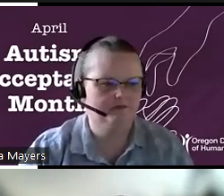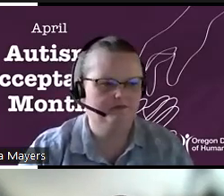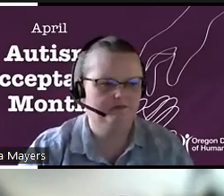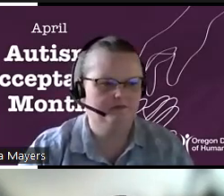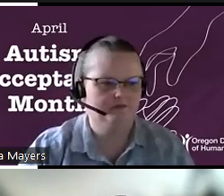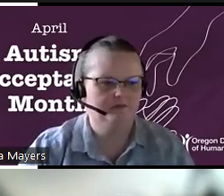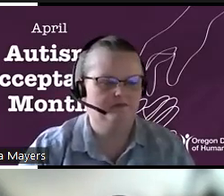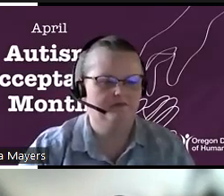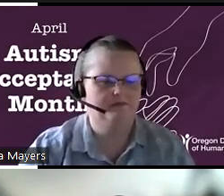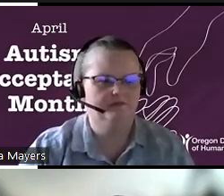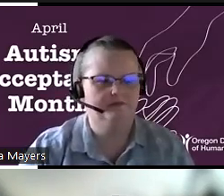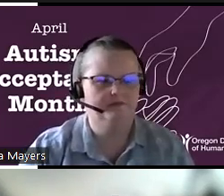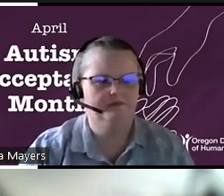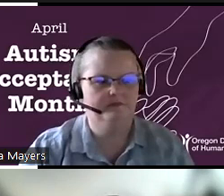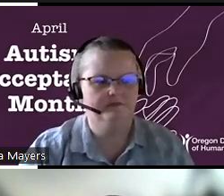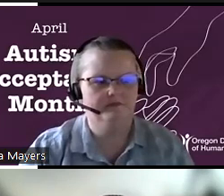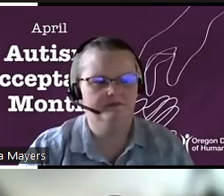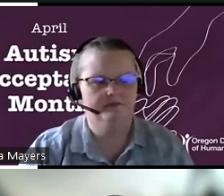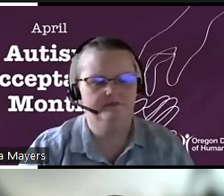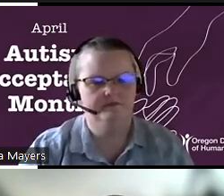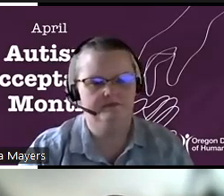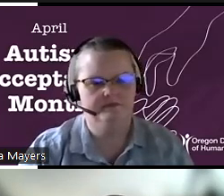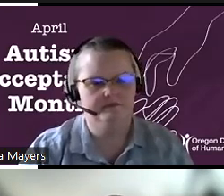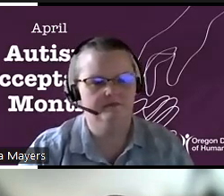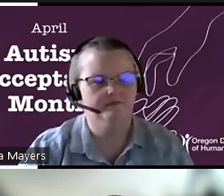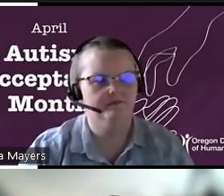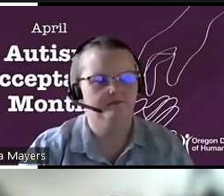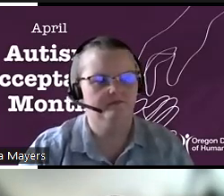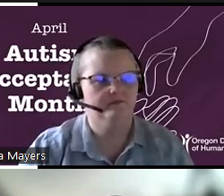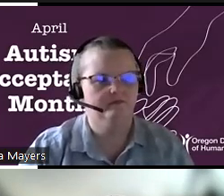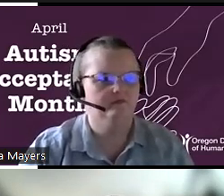EXEMPT CARE. THERE ARE SUPPORTS OUT THERE TO HELP THEM.